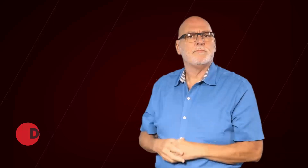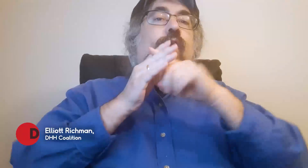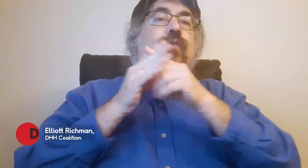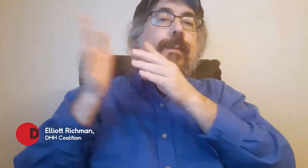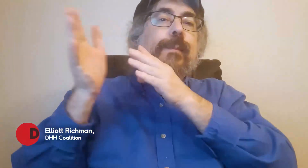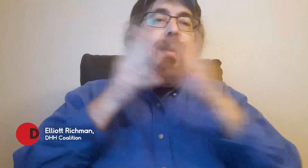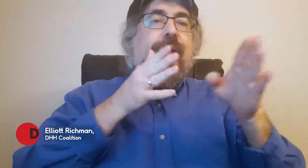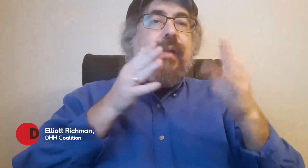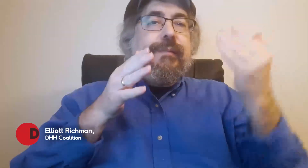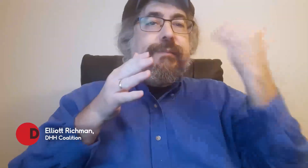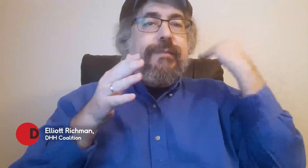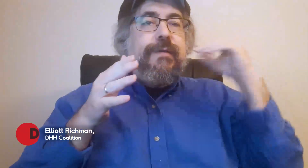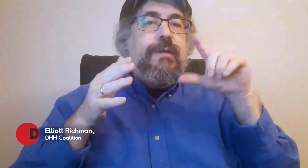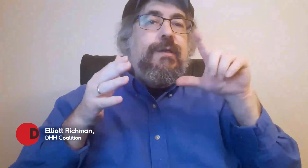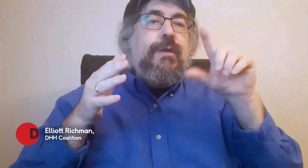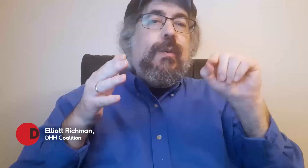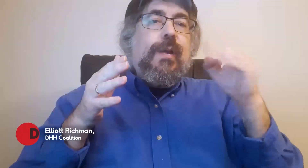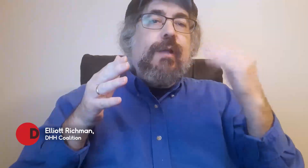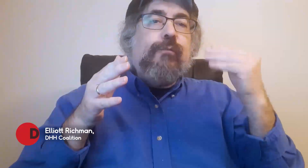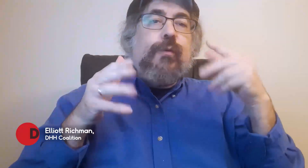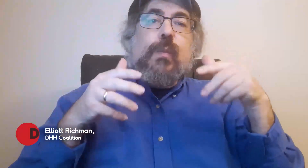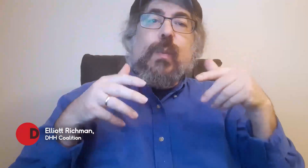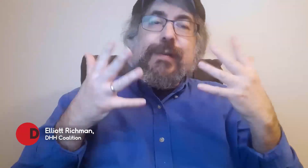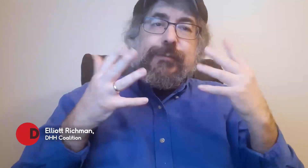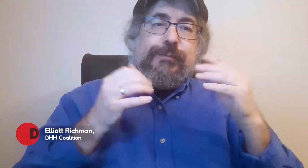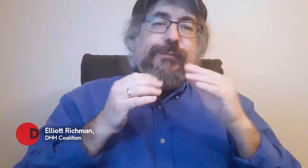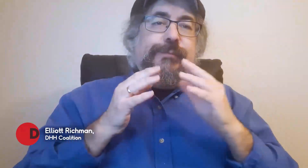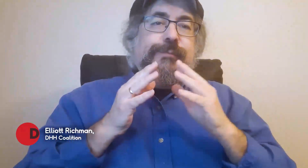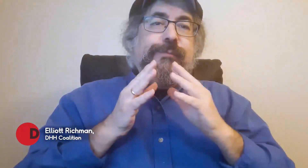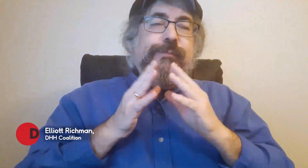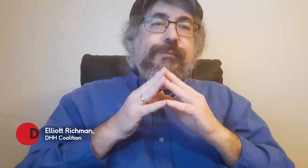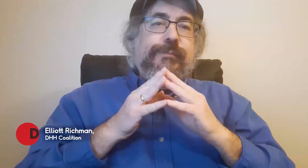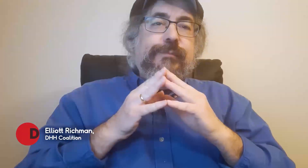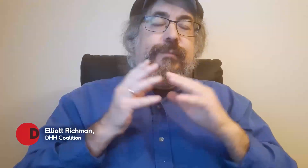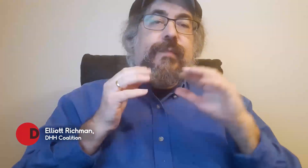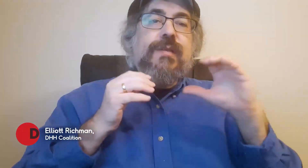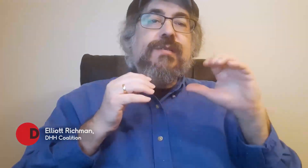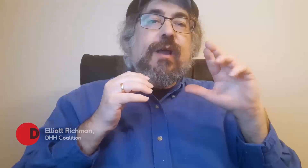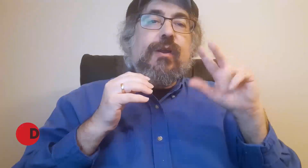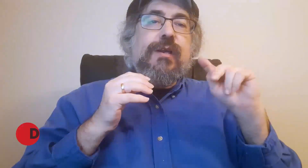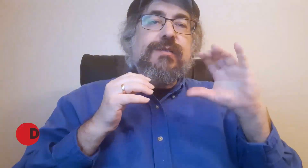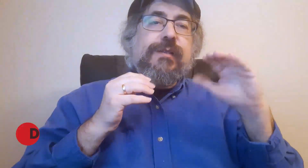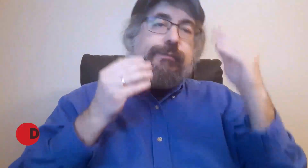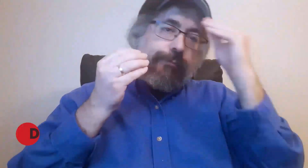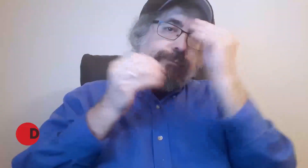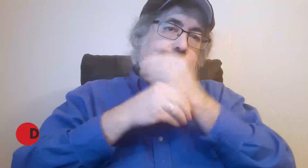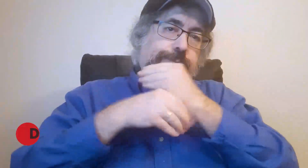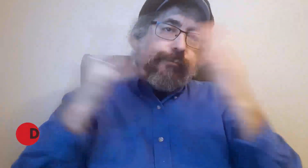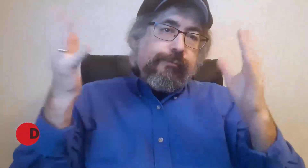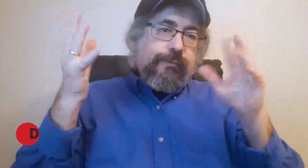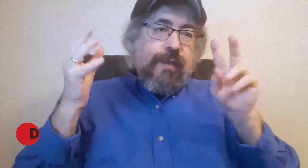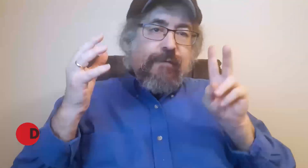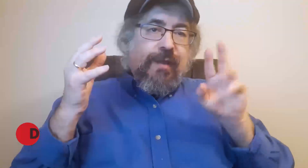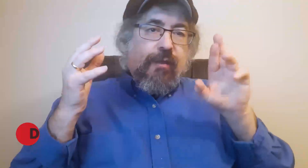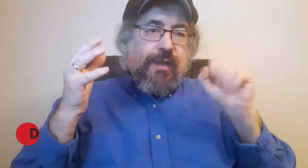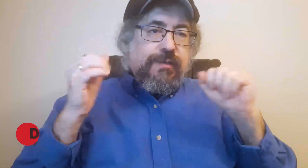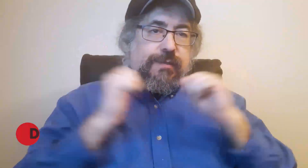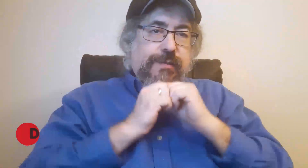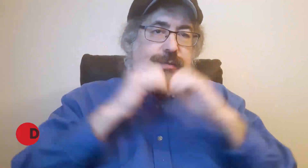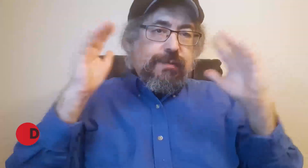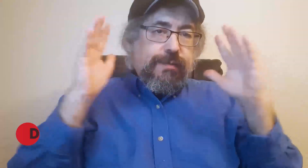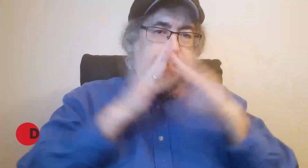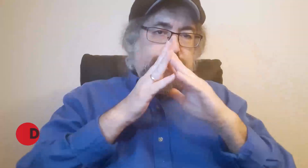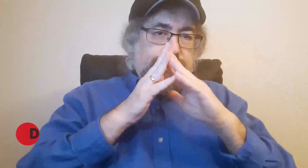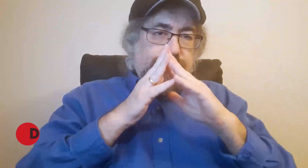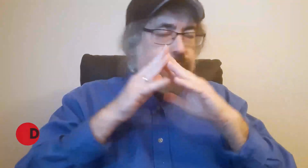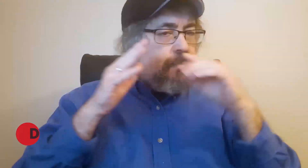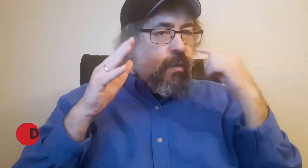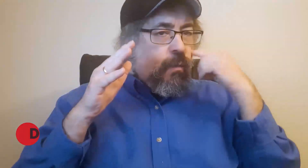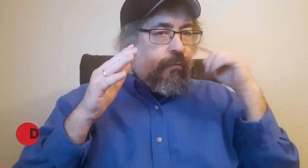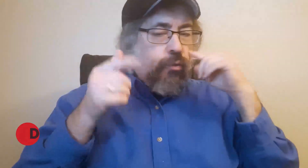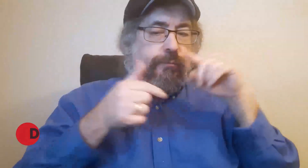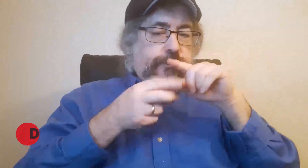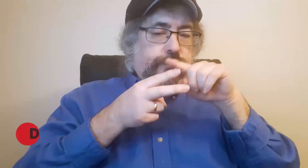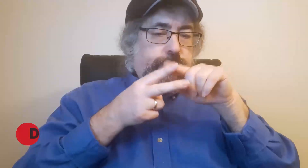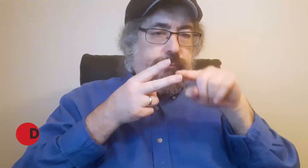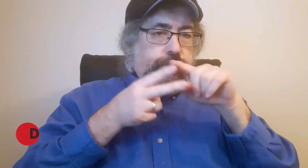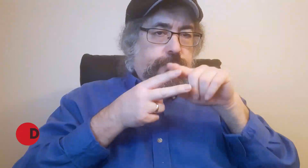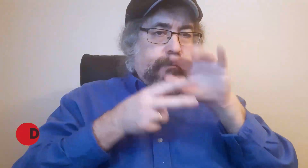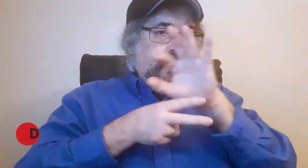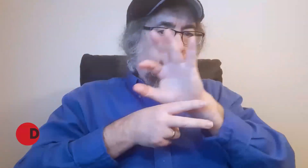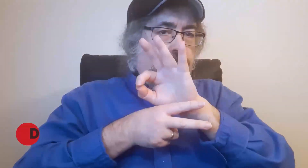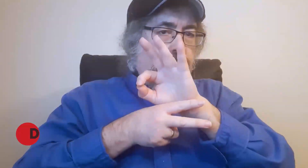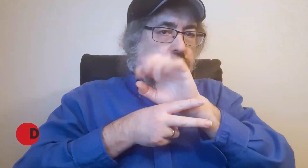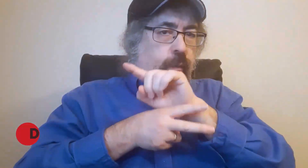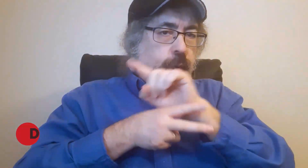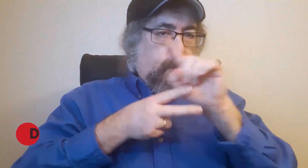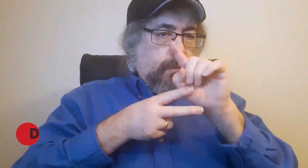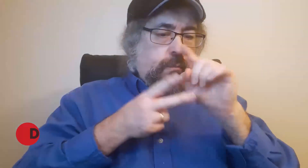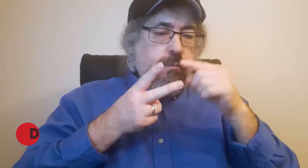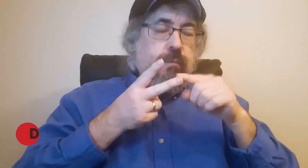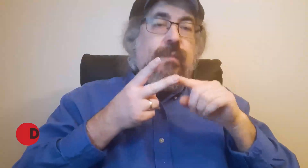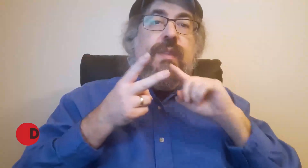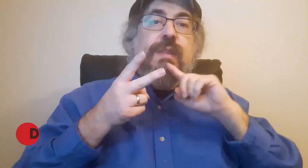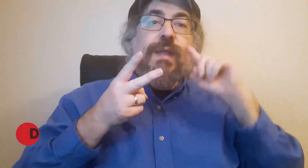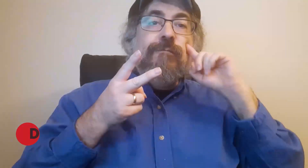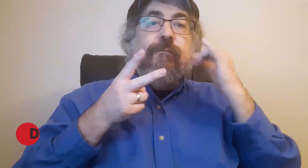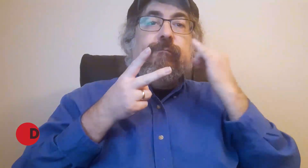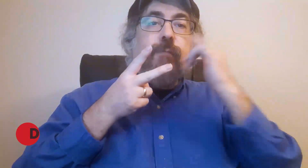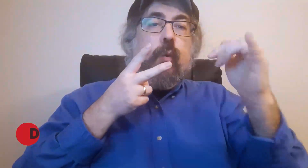The original plan set in 2014 was to establish VRS for 911 and phone calls for